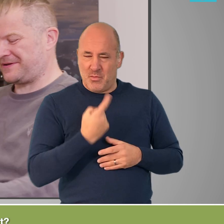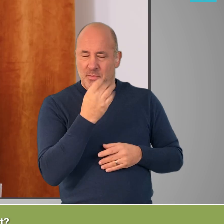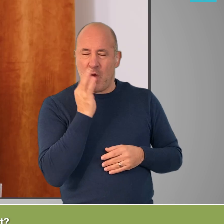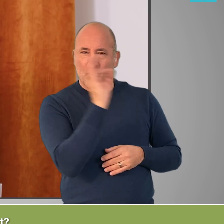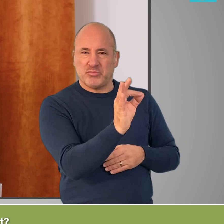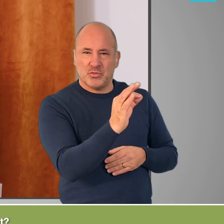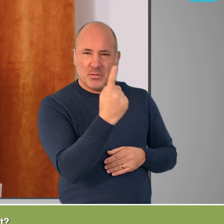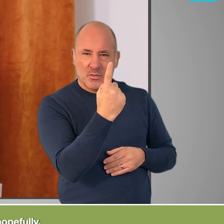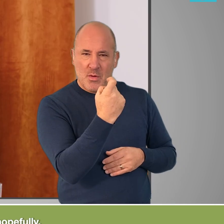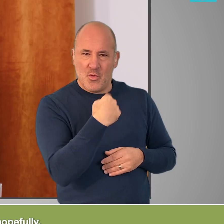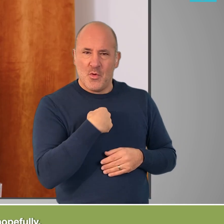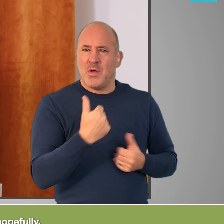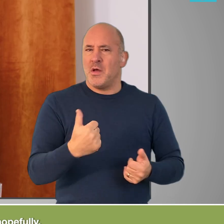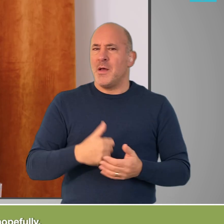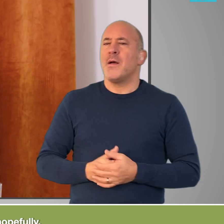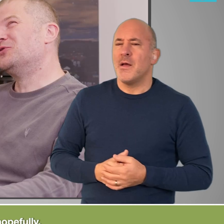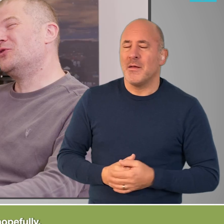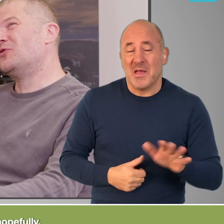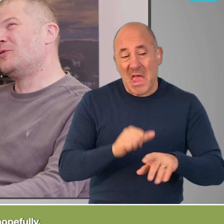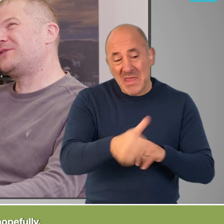What's next? What's next? So hopefully,